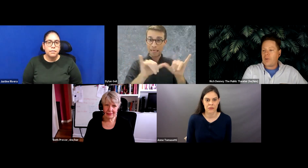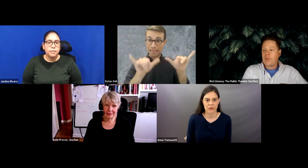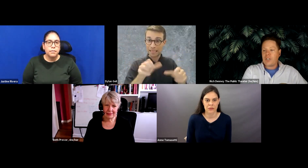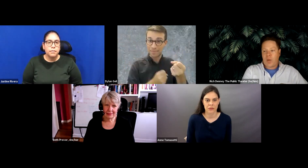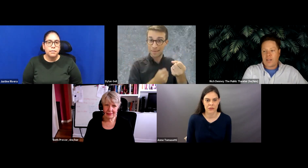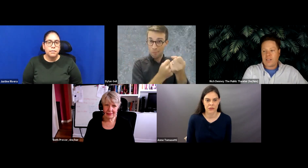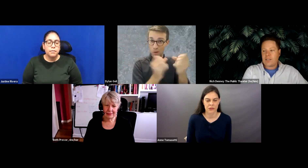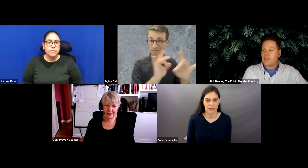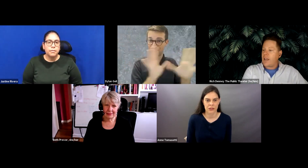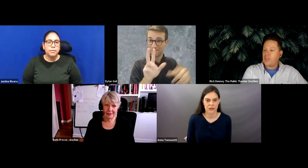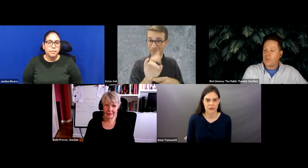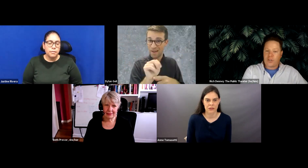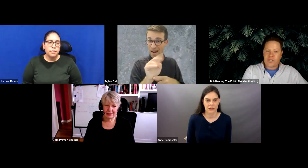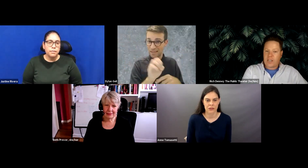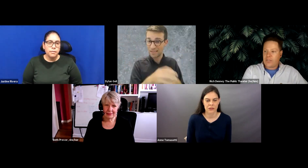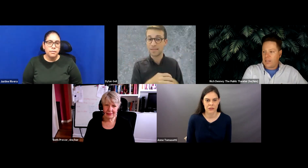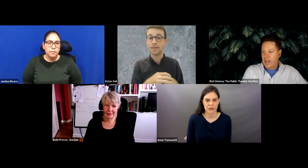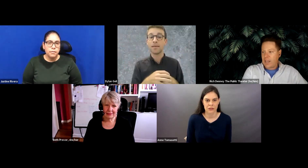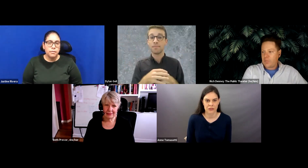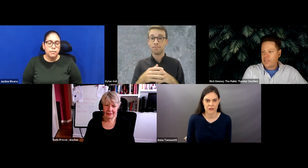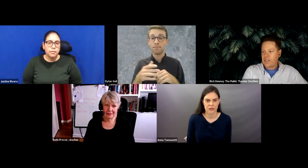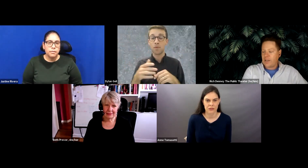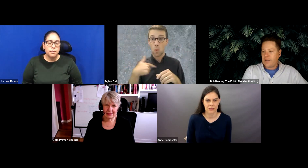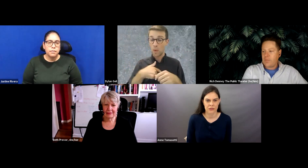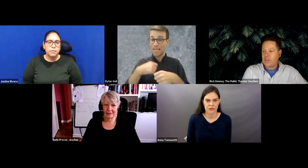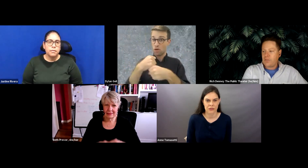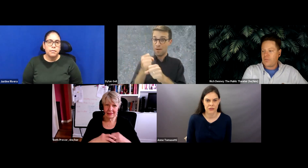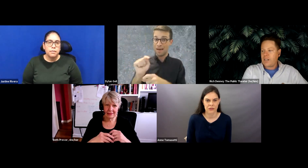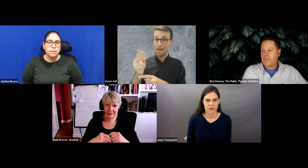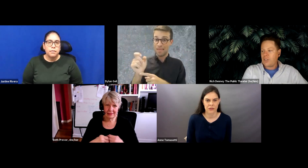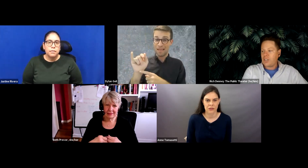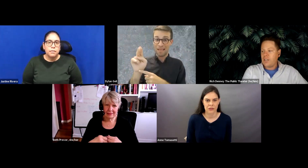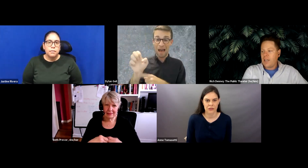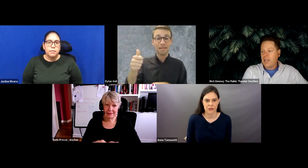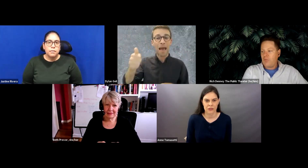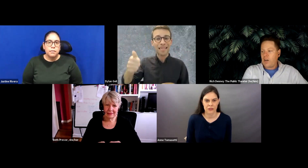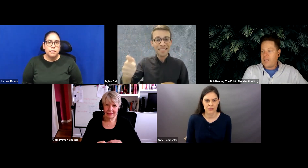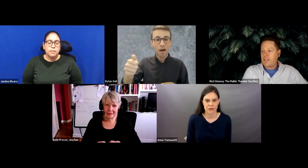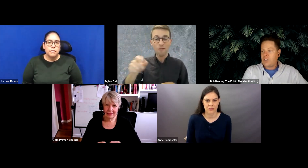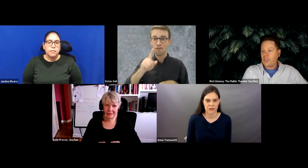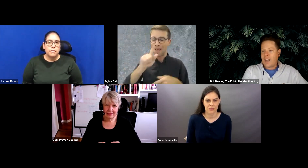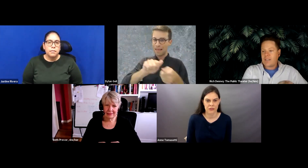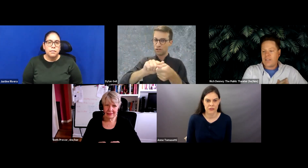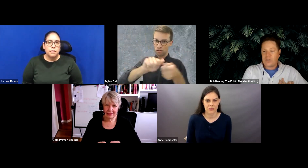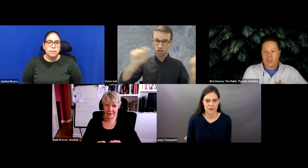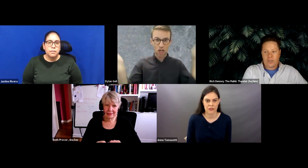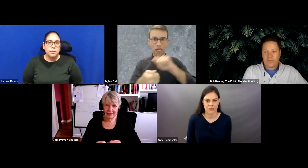rapid response to this national emergency, The Line presents a fundamental redefinition of what it means to protect and serve,